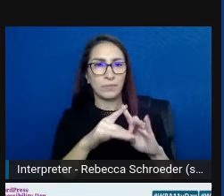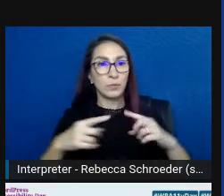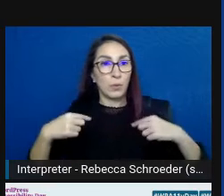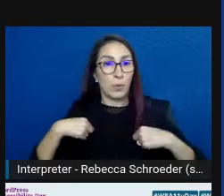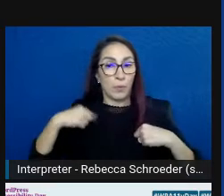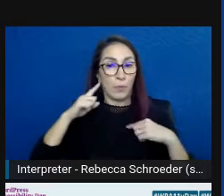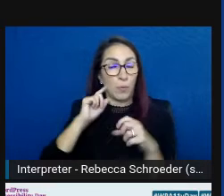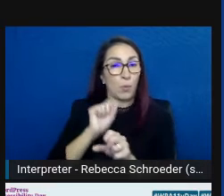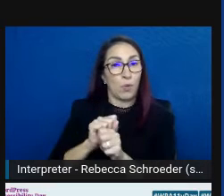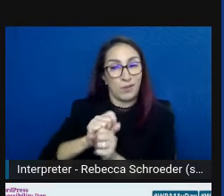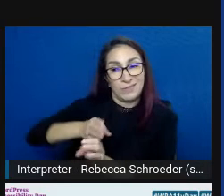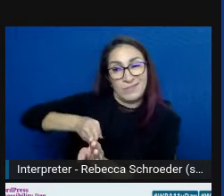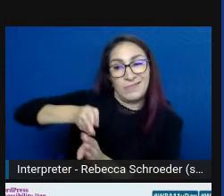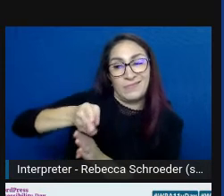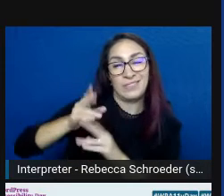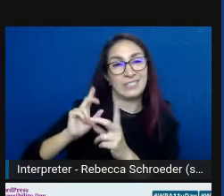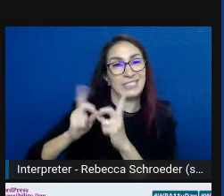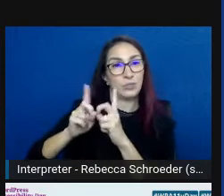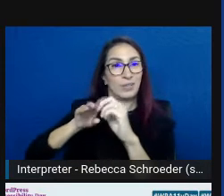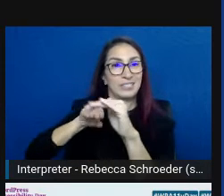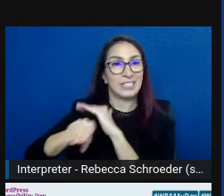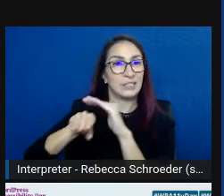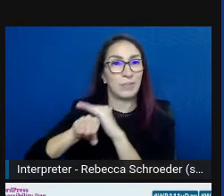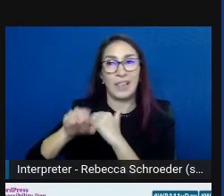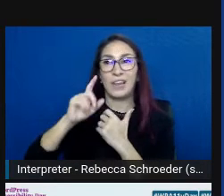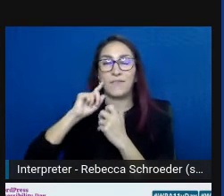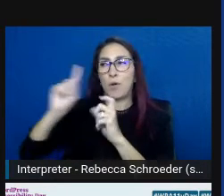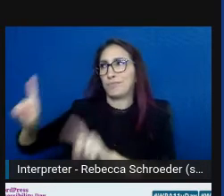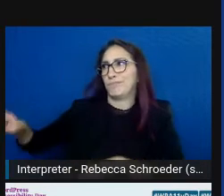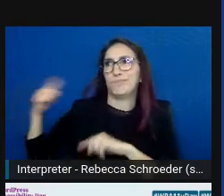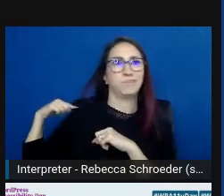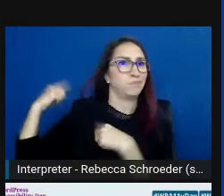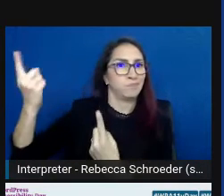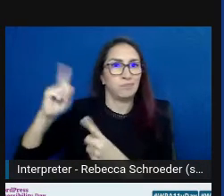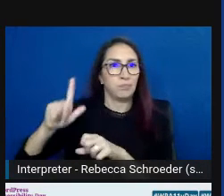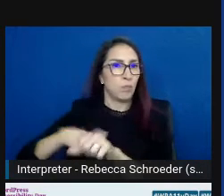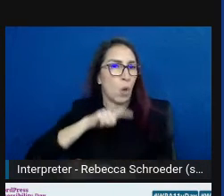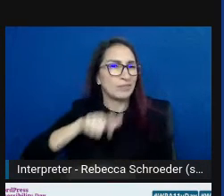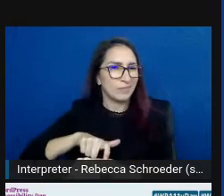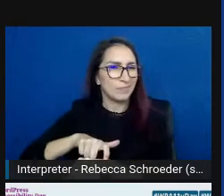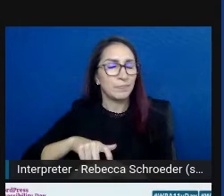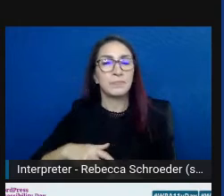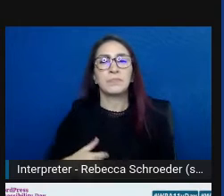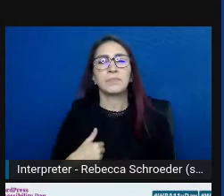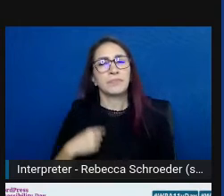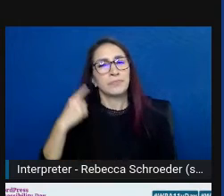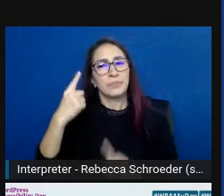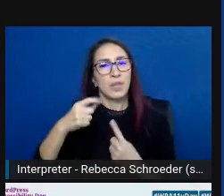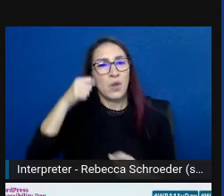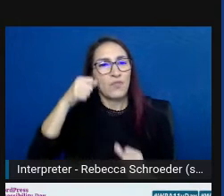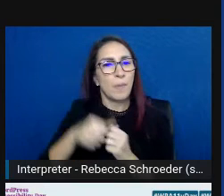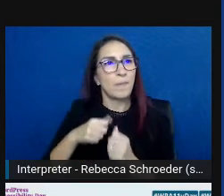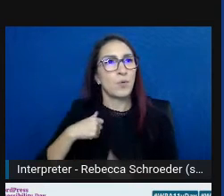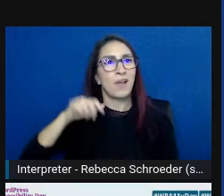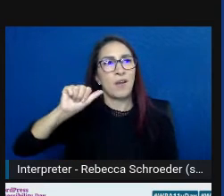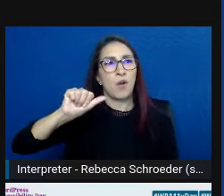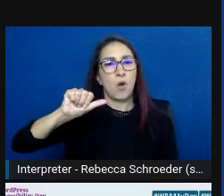for a very long time. I remember when the alt attribute was introduced to HTML.